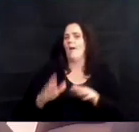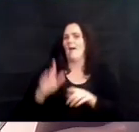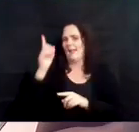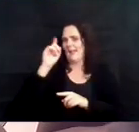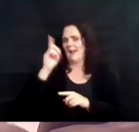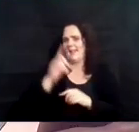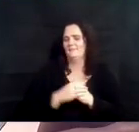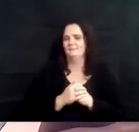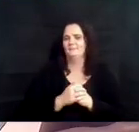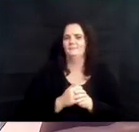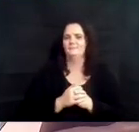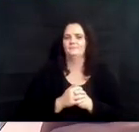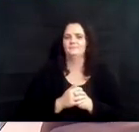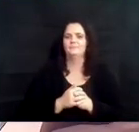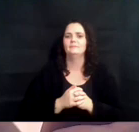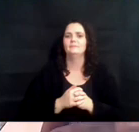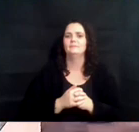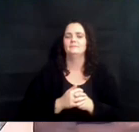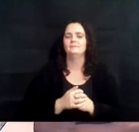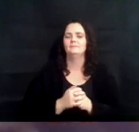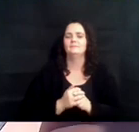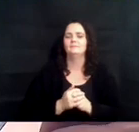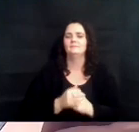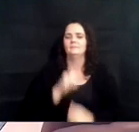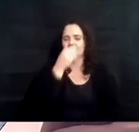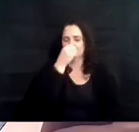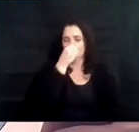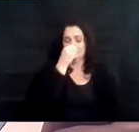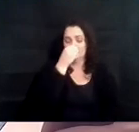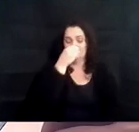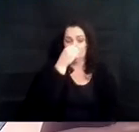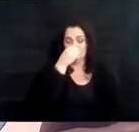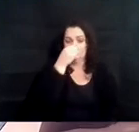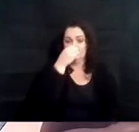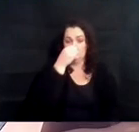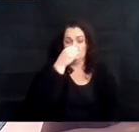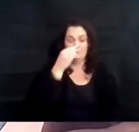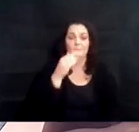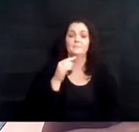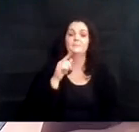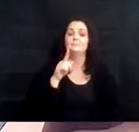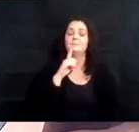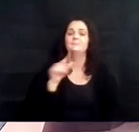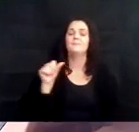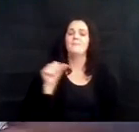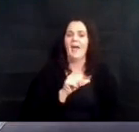Alright, so let me cancel out of there, ‘New Movie’ and then it'll take us back into our camera window.